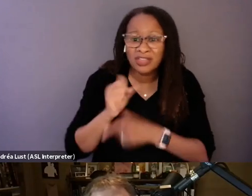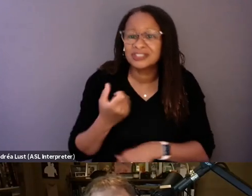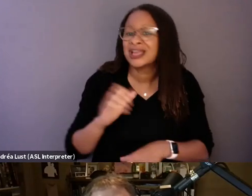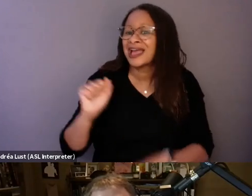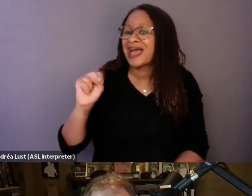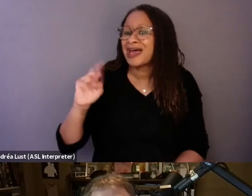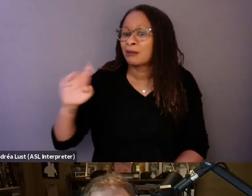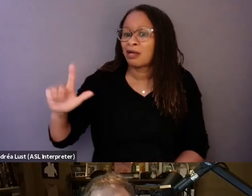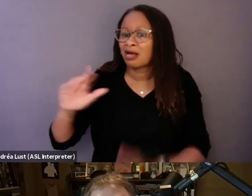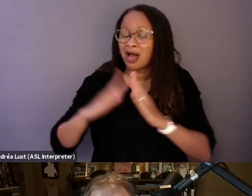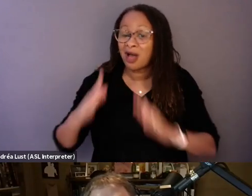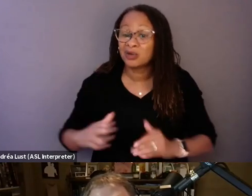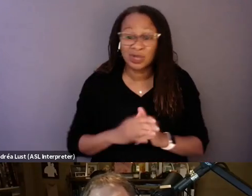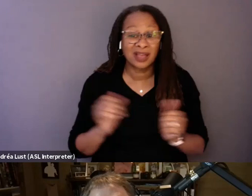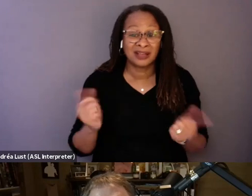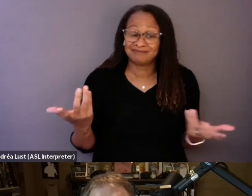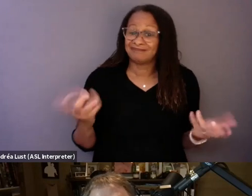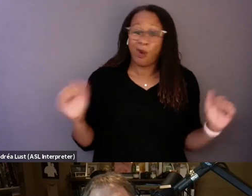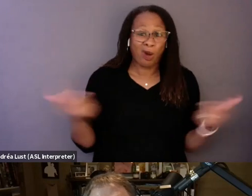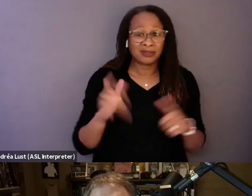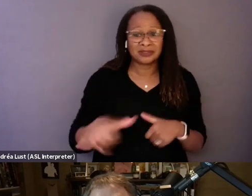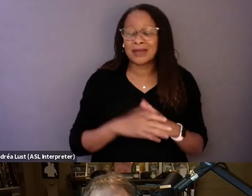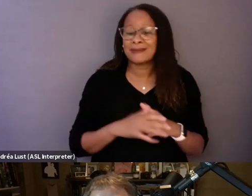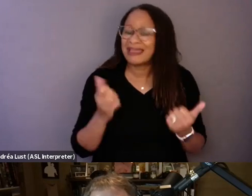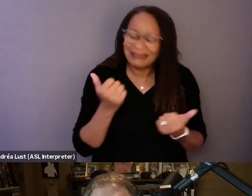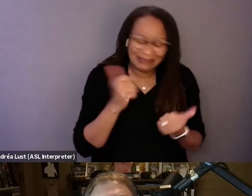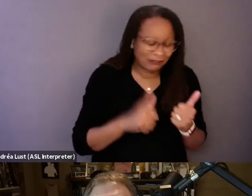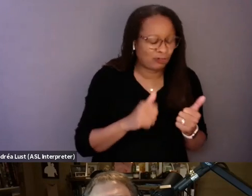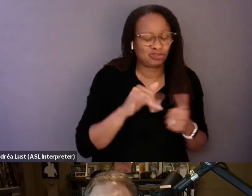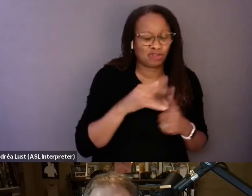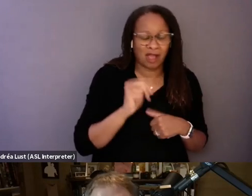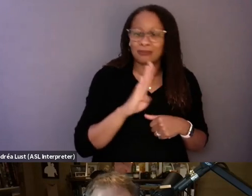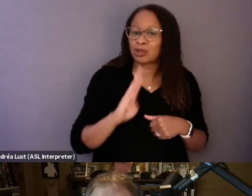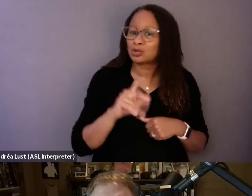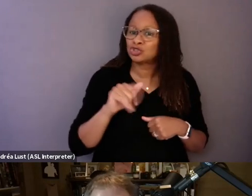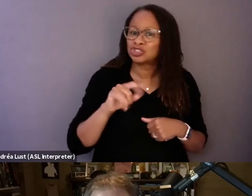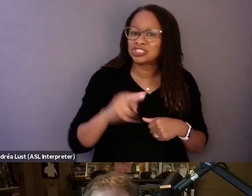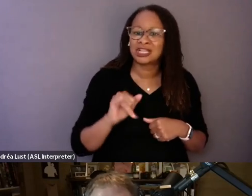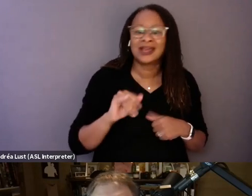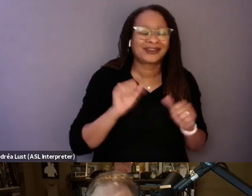He always was able to somehow elevate that whatever his performance was,